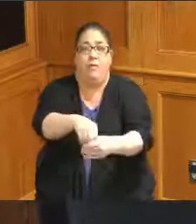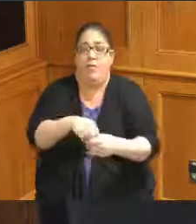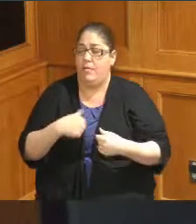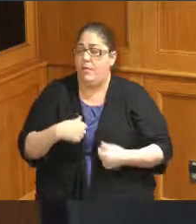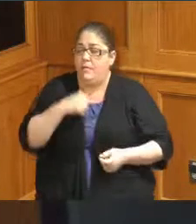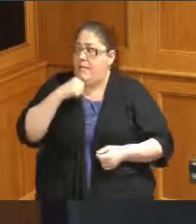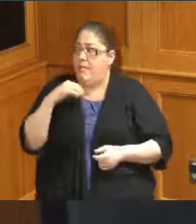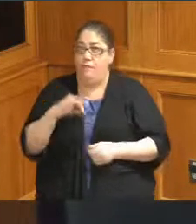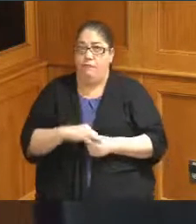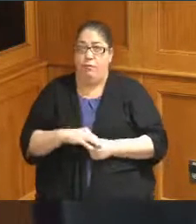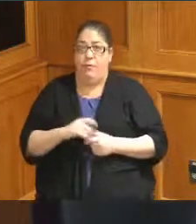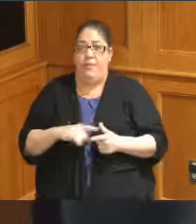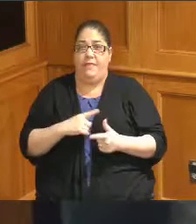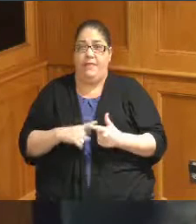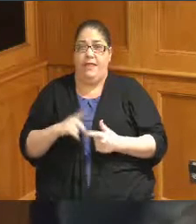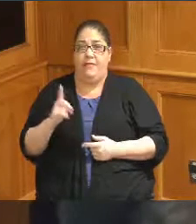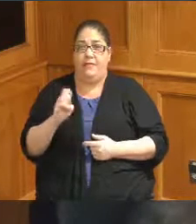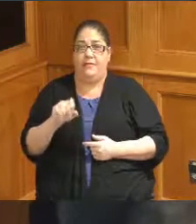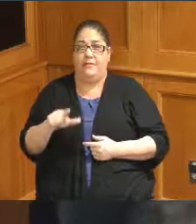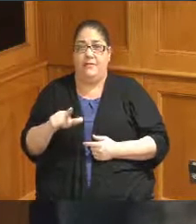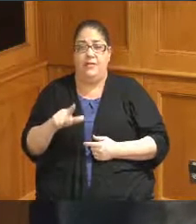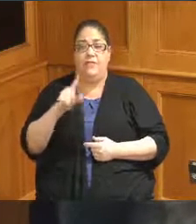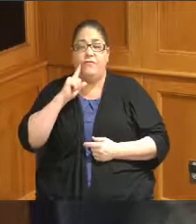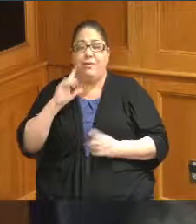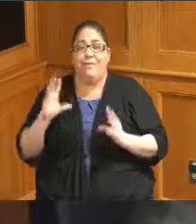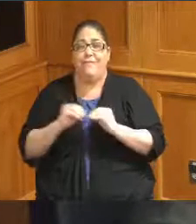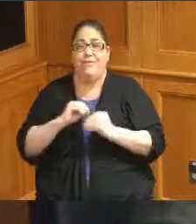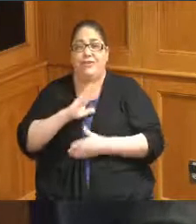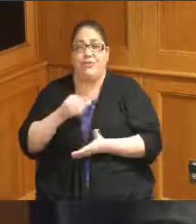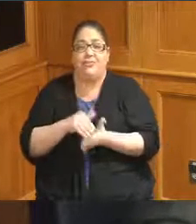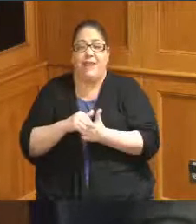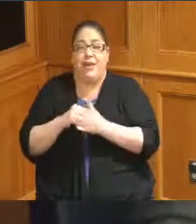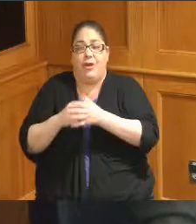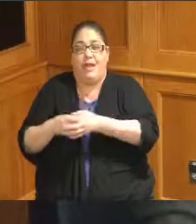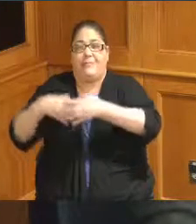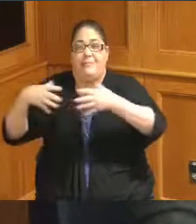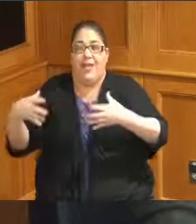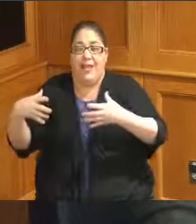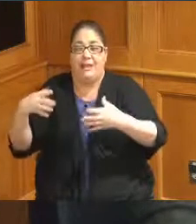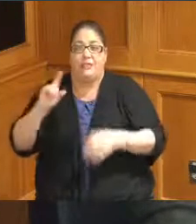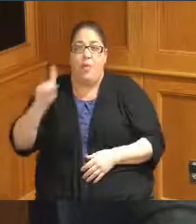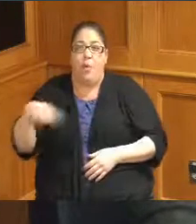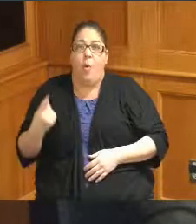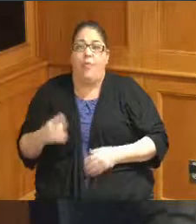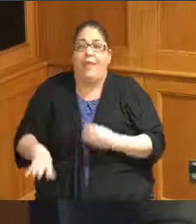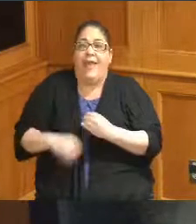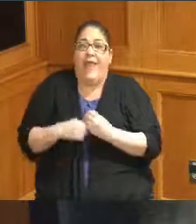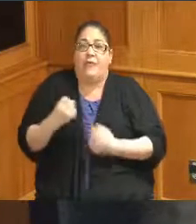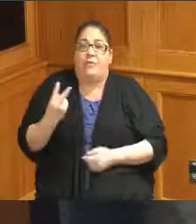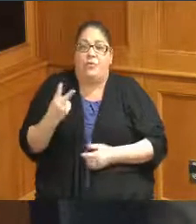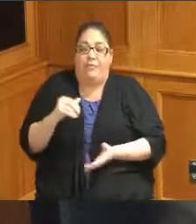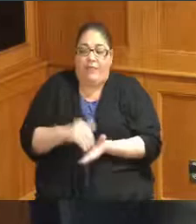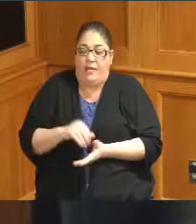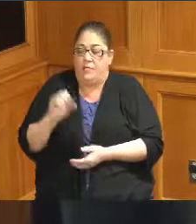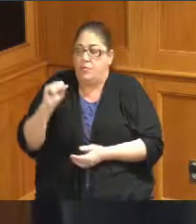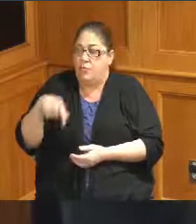on this deal for convention center expansion that will only be 12,000 square feet more than